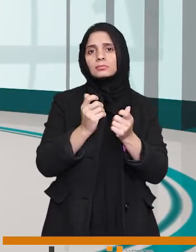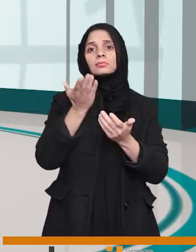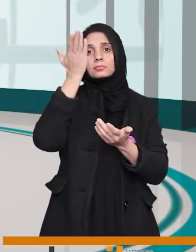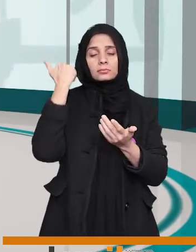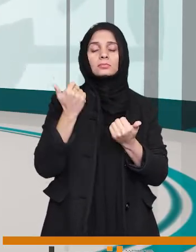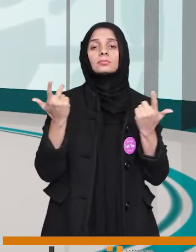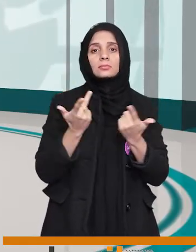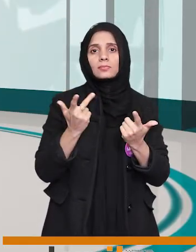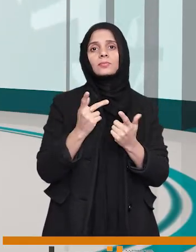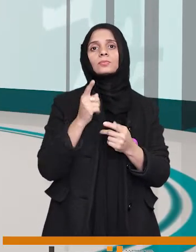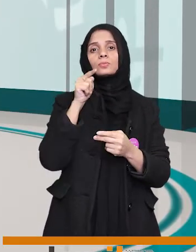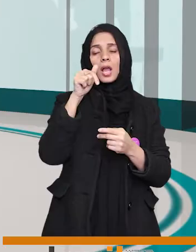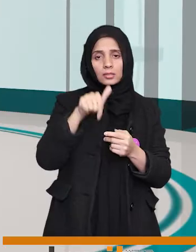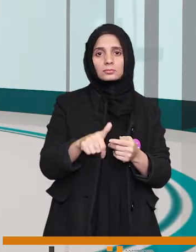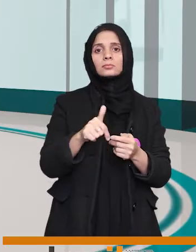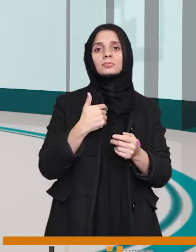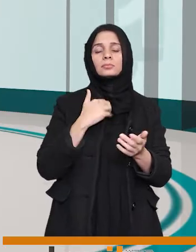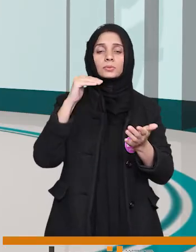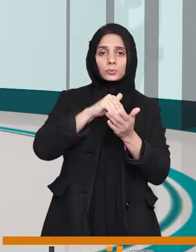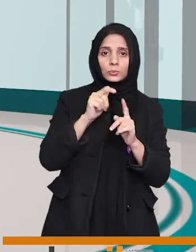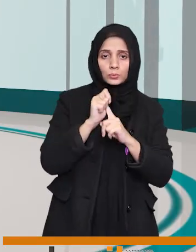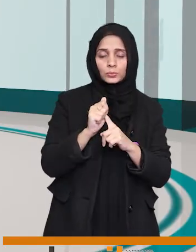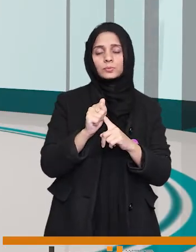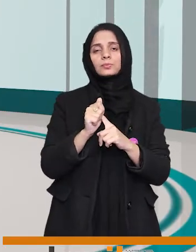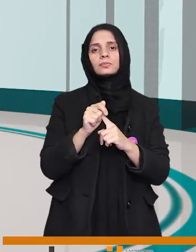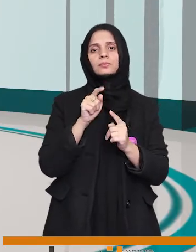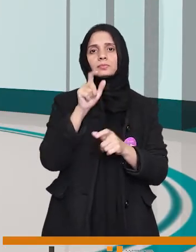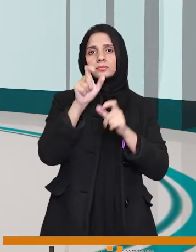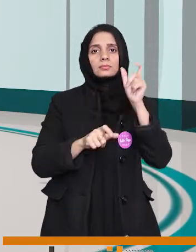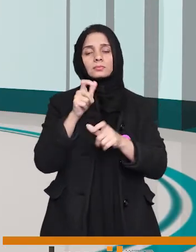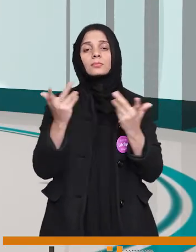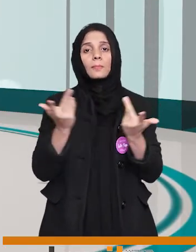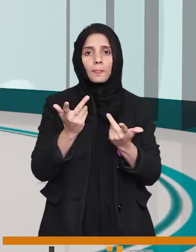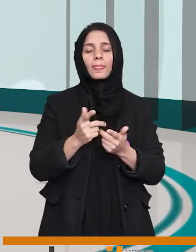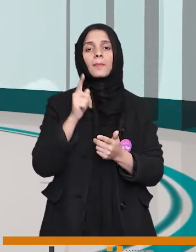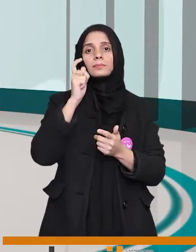But it is so important to get to know it now. That here, the employer will sign up,